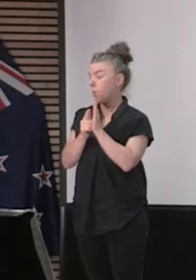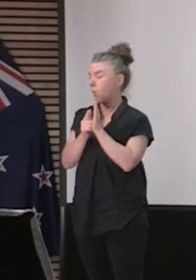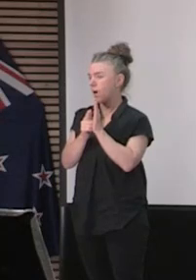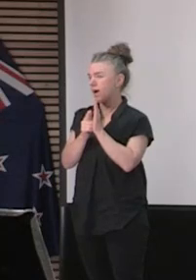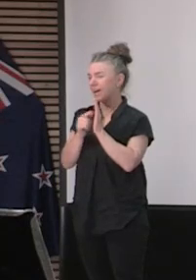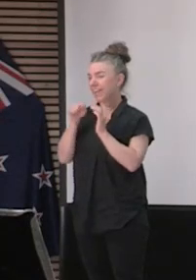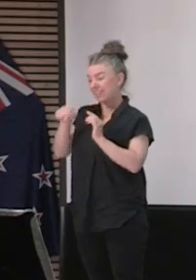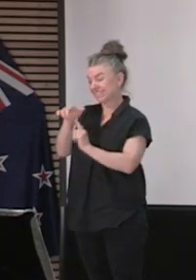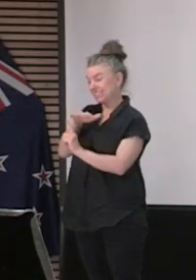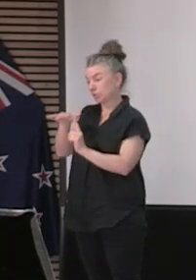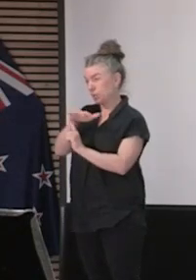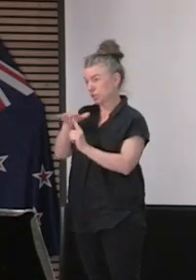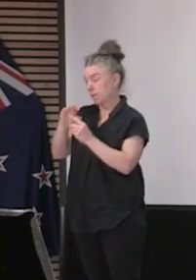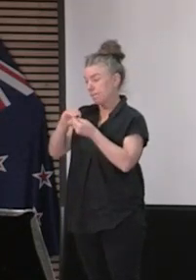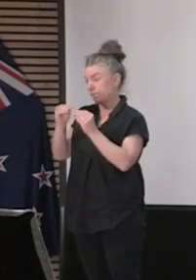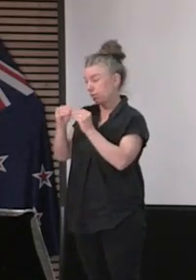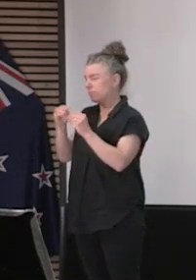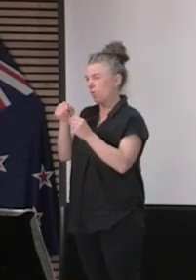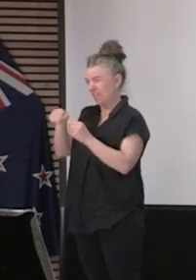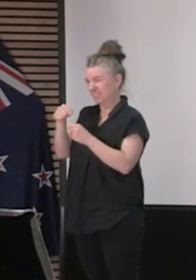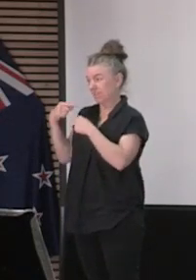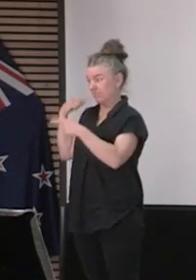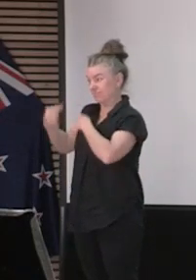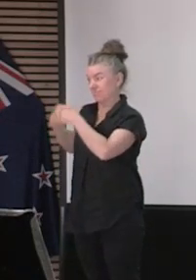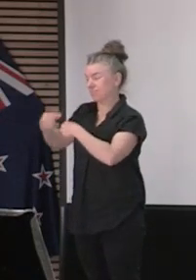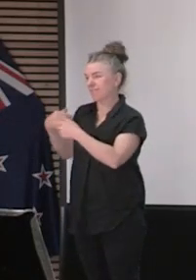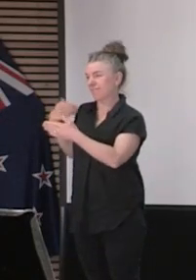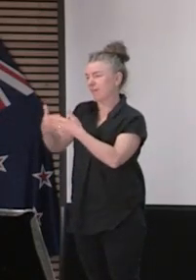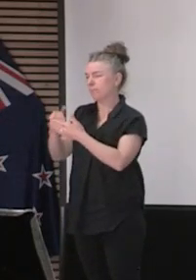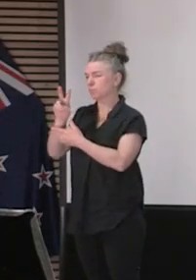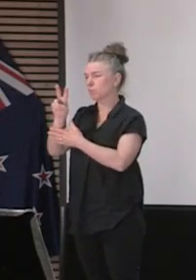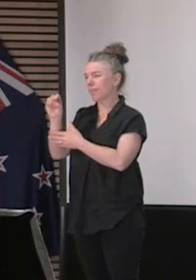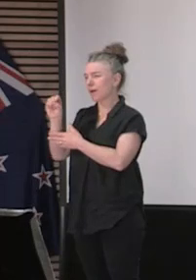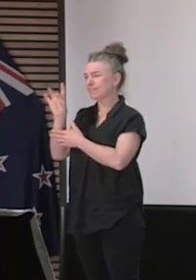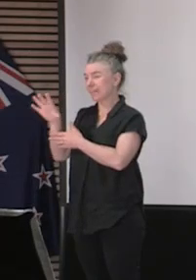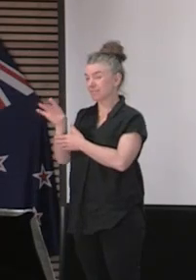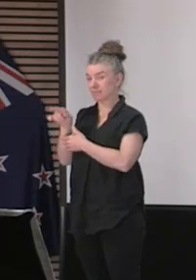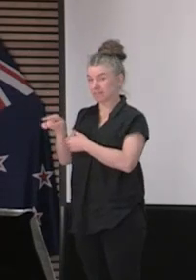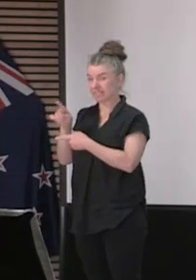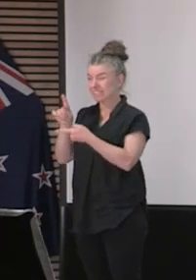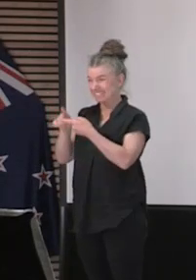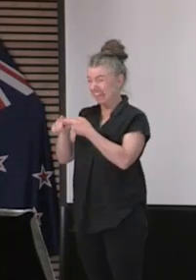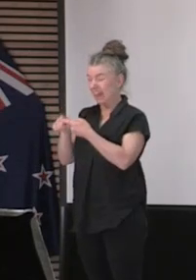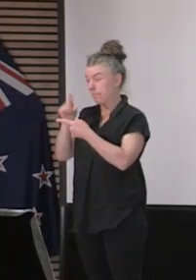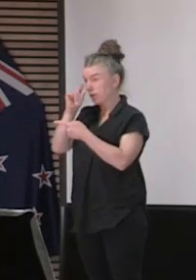This is a case going since2010, and my understanding isthat it could still be subjectto appeal.